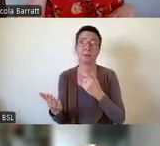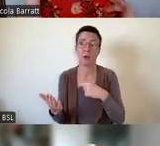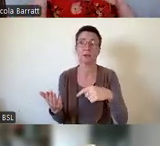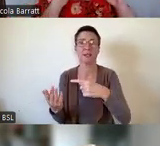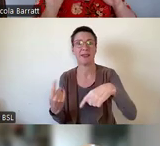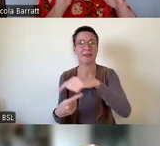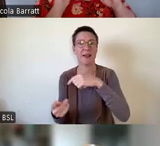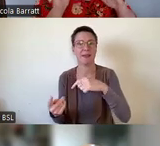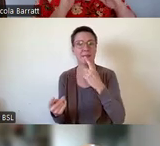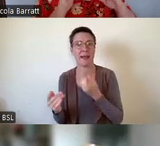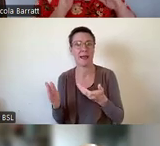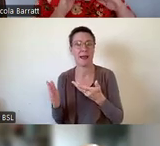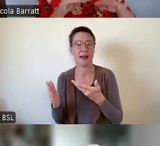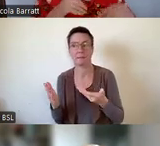on their profile that they're working with you.